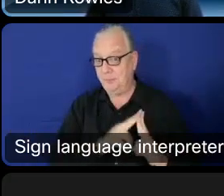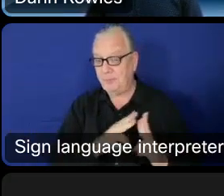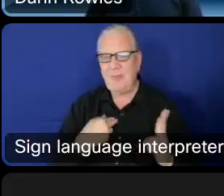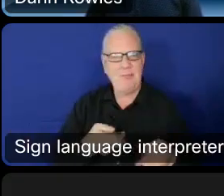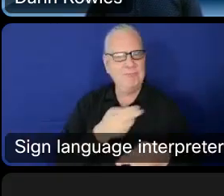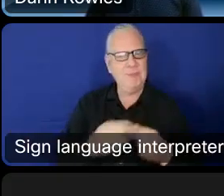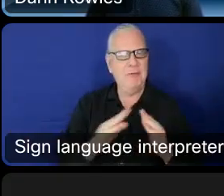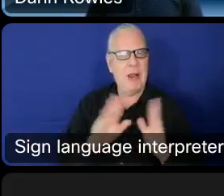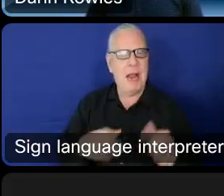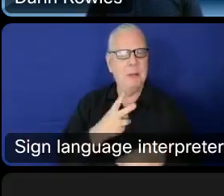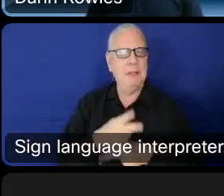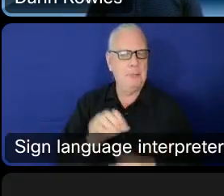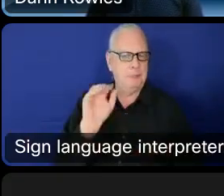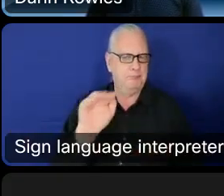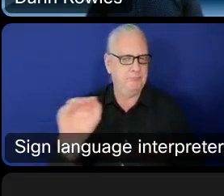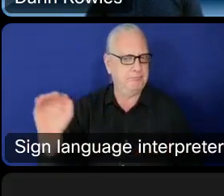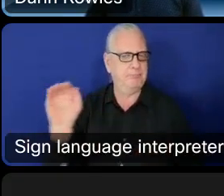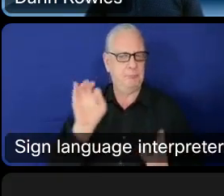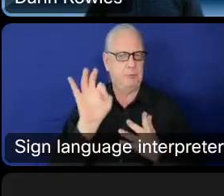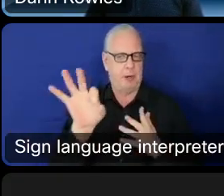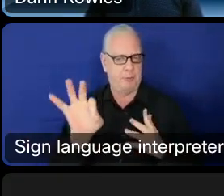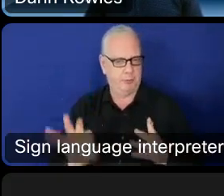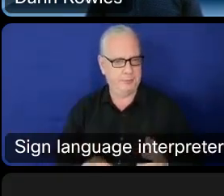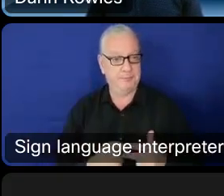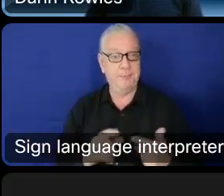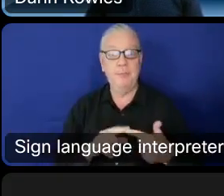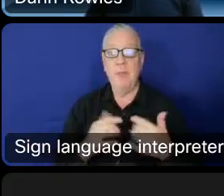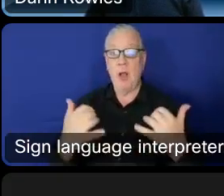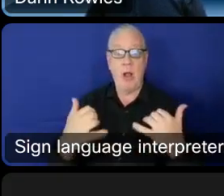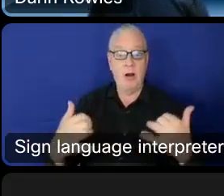housekeeping reminders. Our audience today is automatically